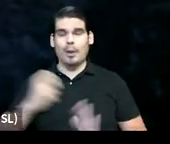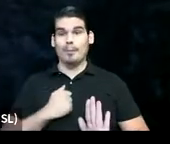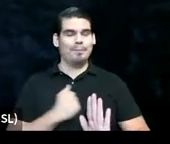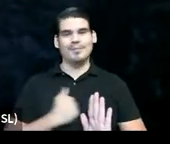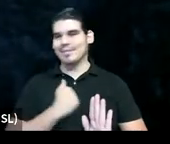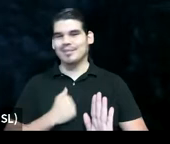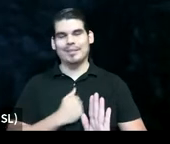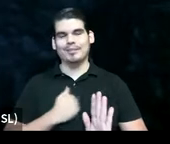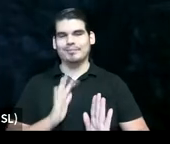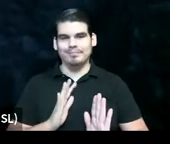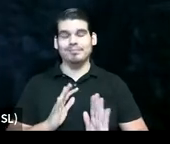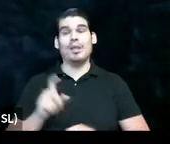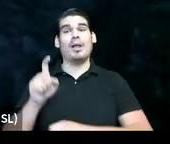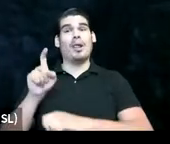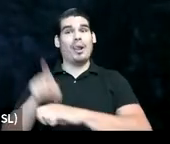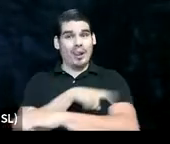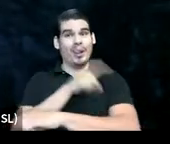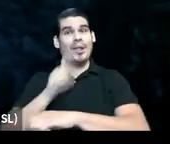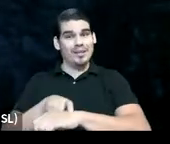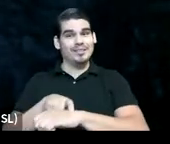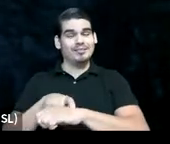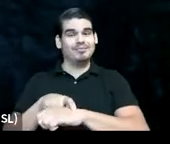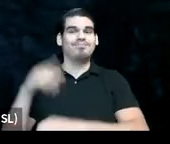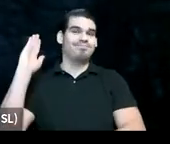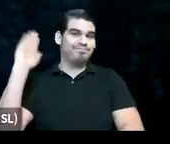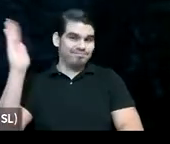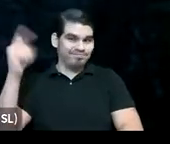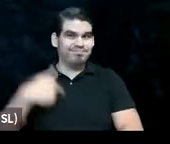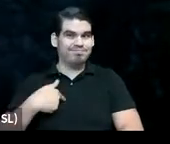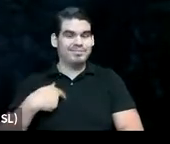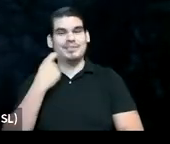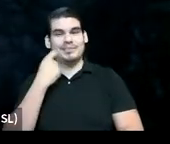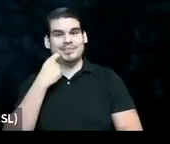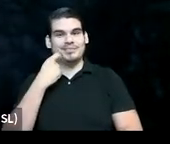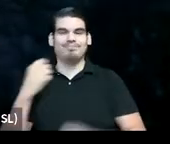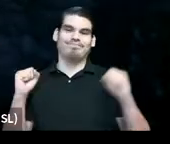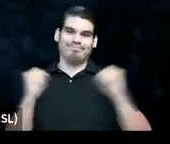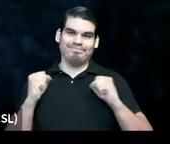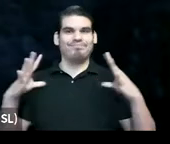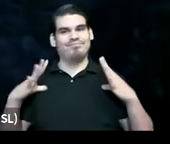Resolutions are then voted on by delegates at the SSCCC Annual General Assembly every year.